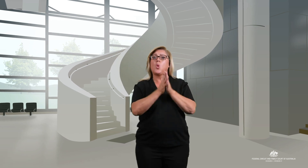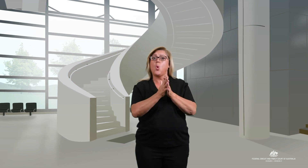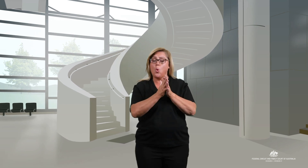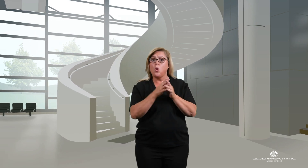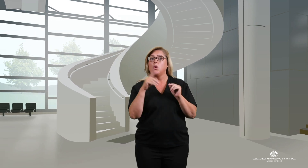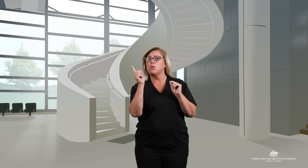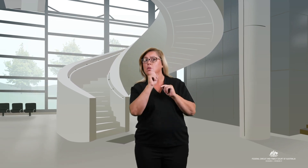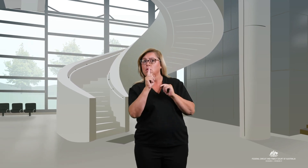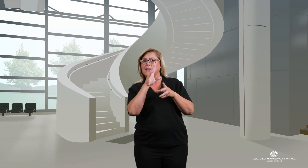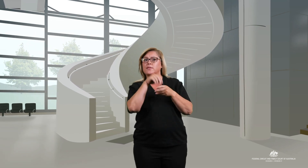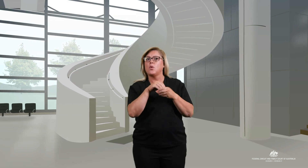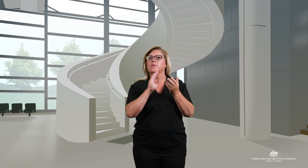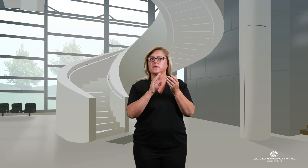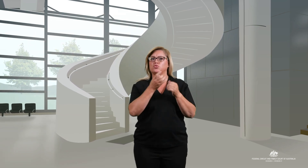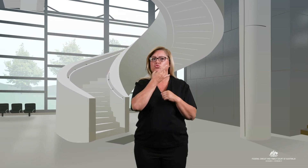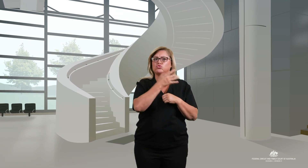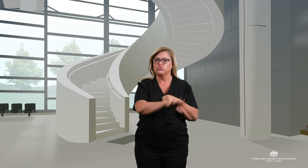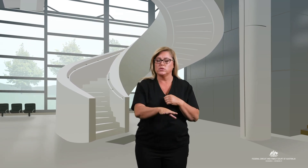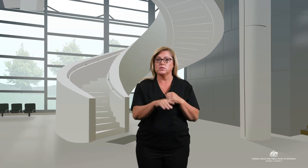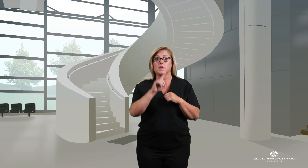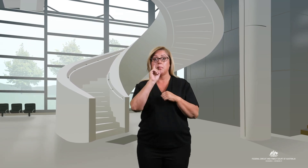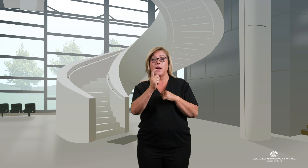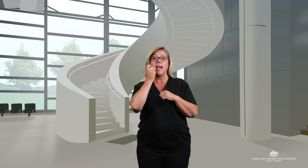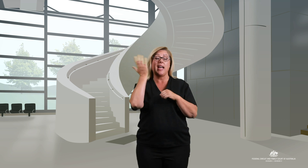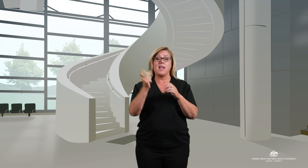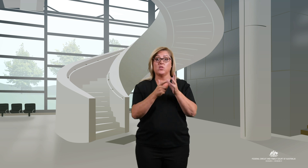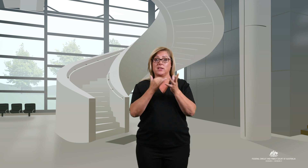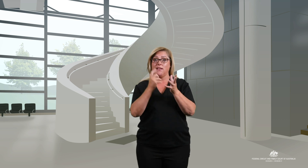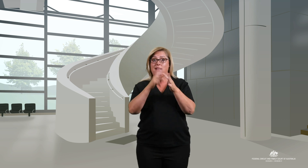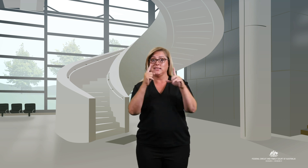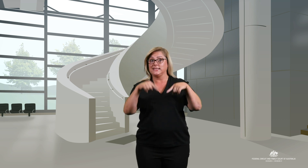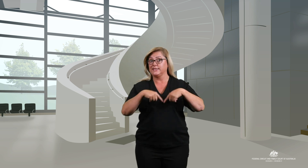However, every case is different and depending on the needs of your family